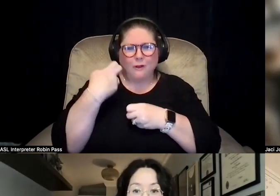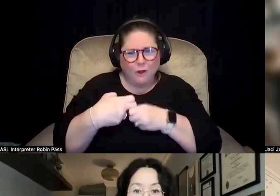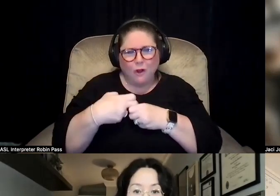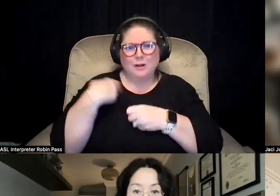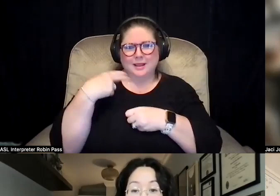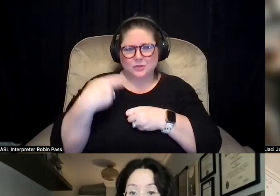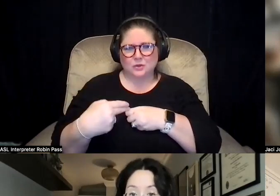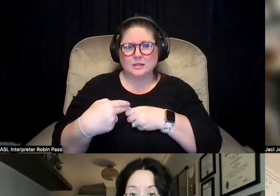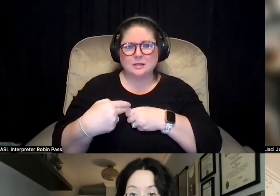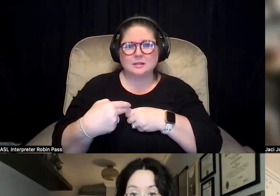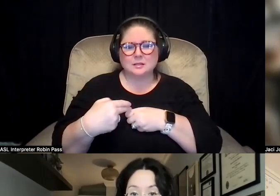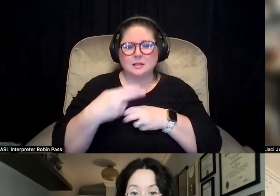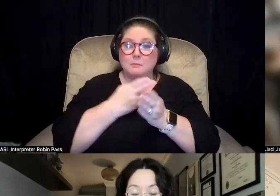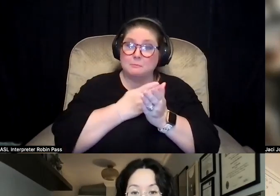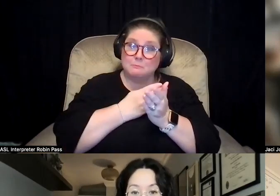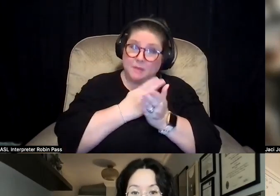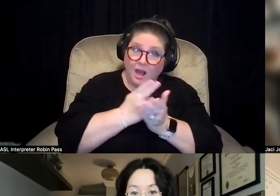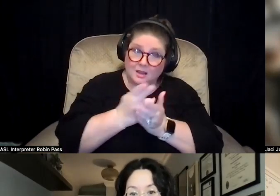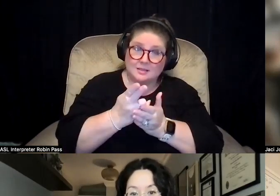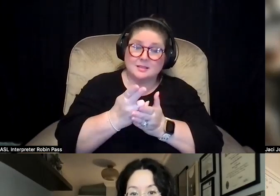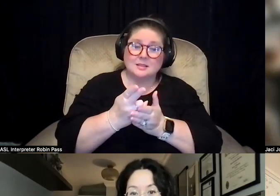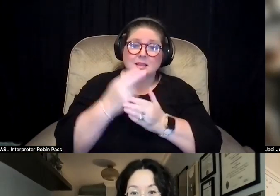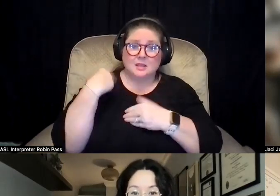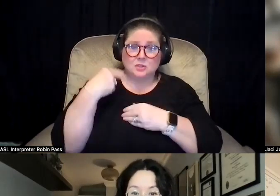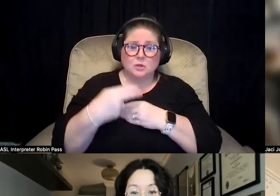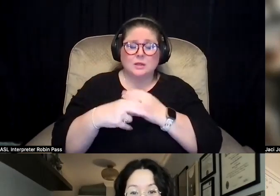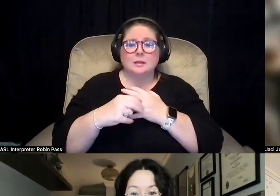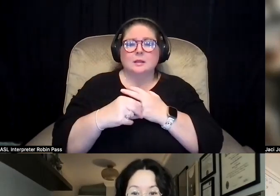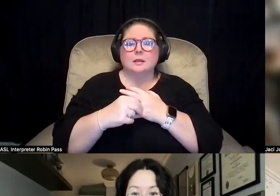um honest histories and you know all the different feelings that might